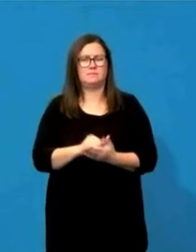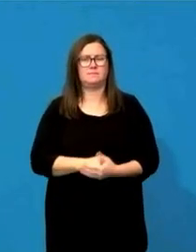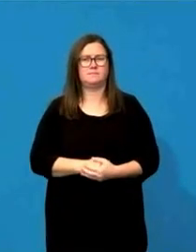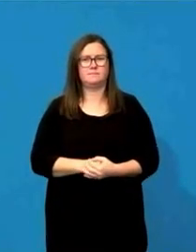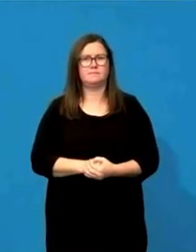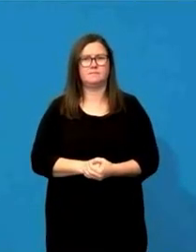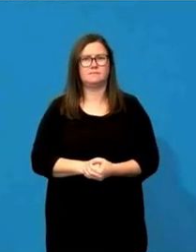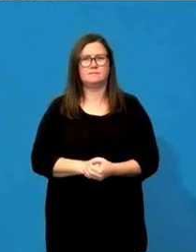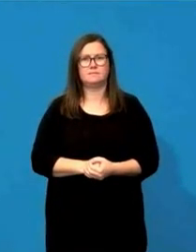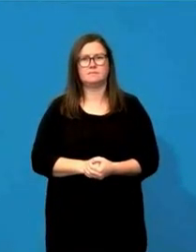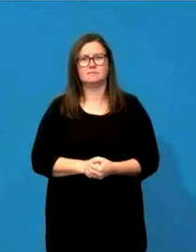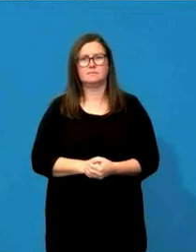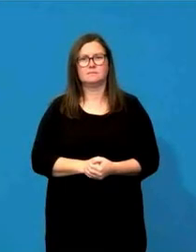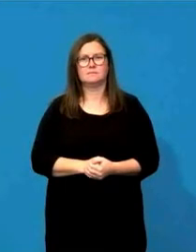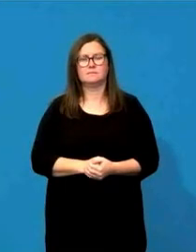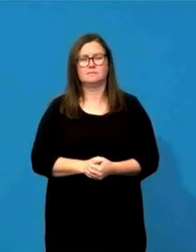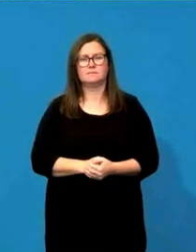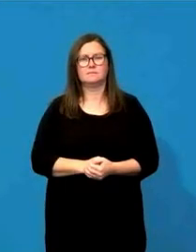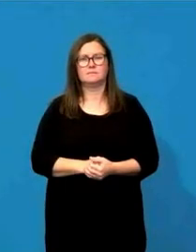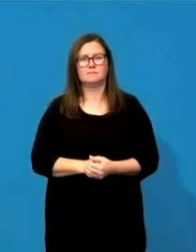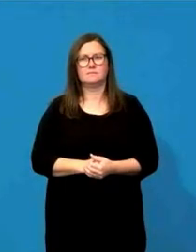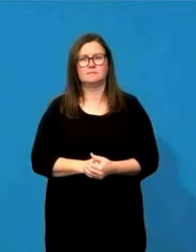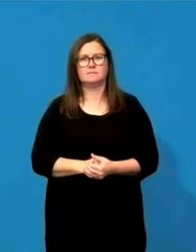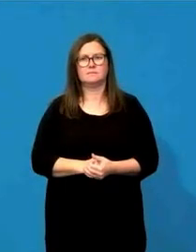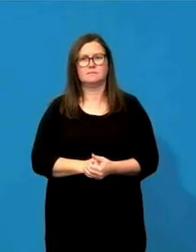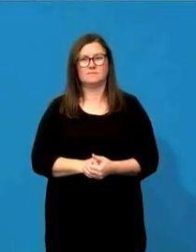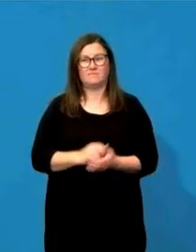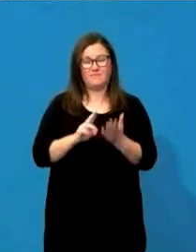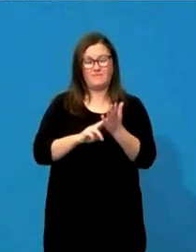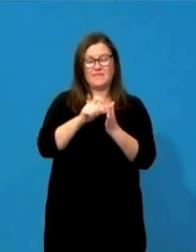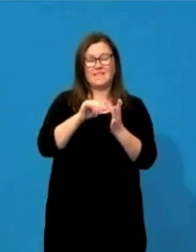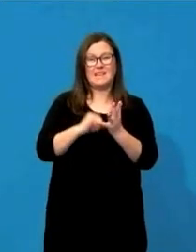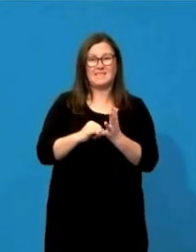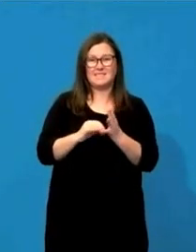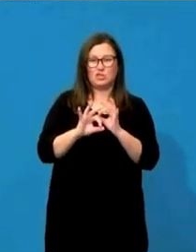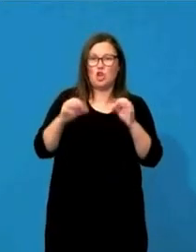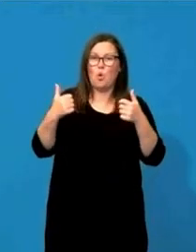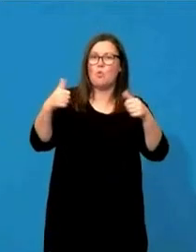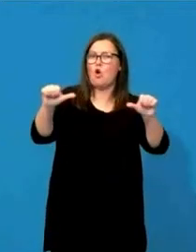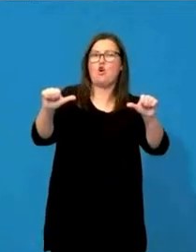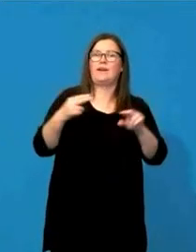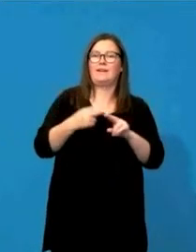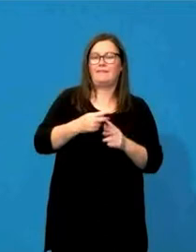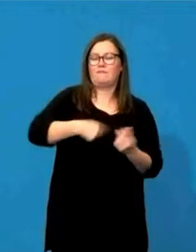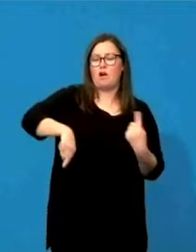just - it's not working for us. Look what - look what I'm going through. And I'm just one individual.